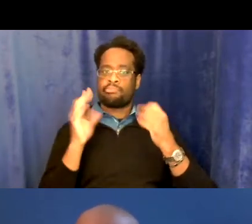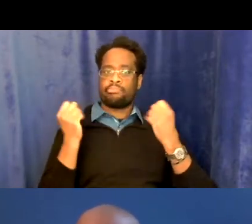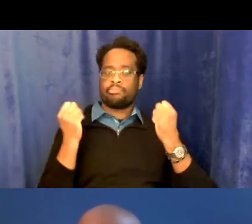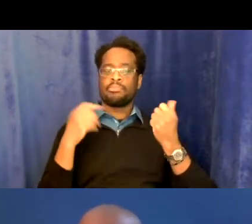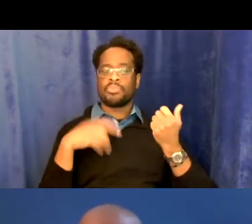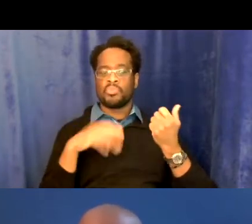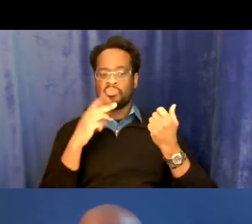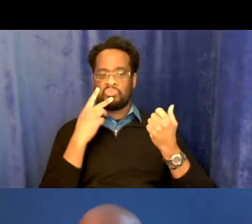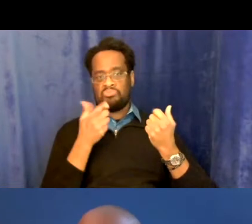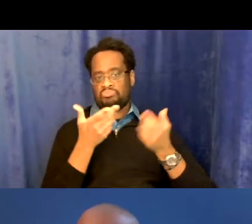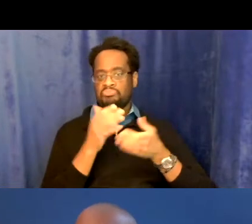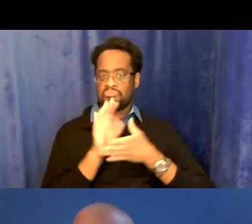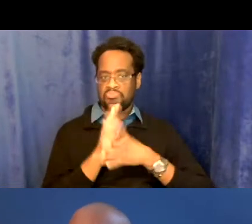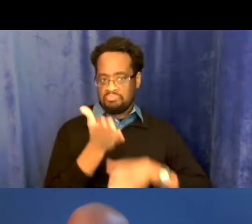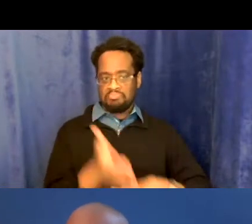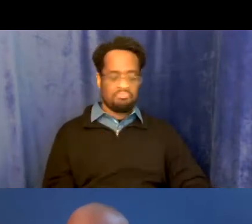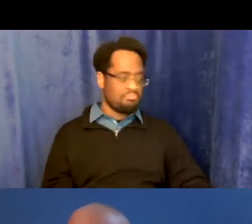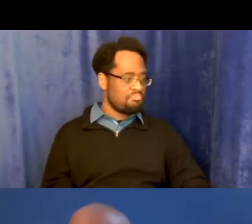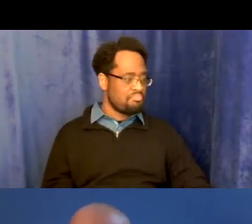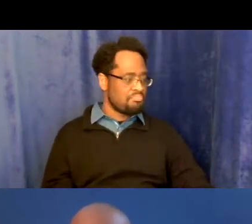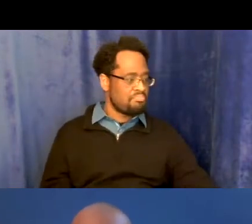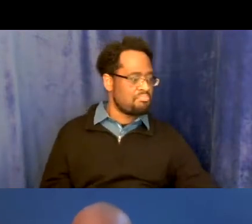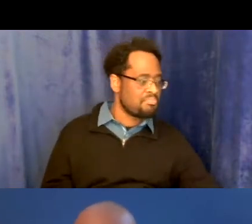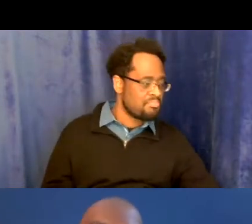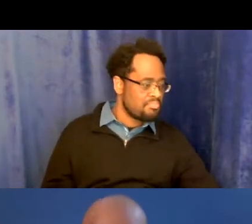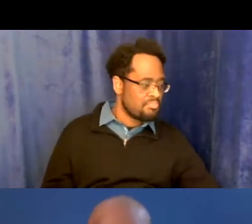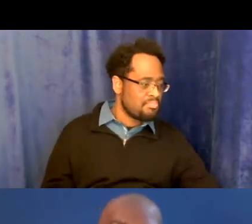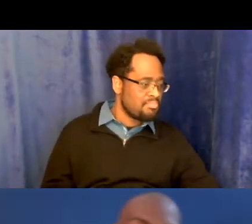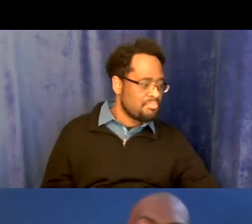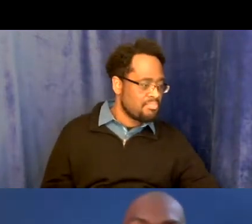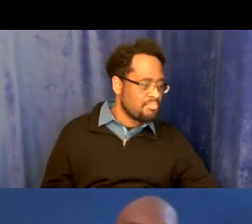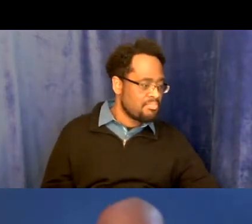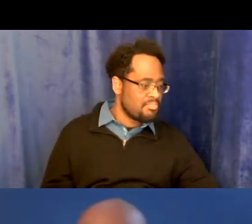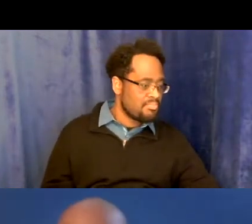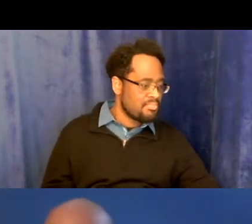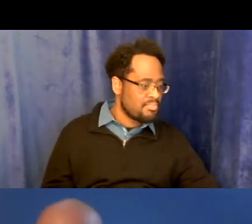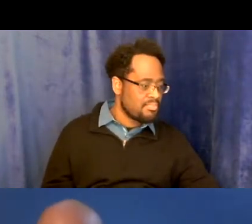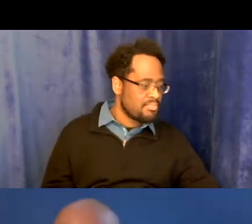and their signs and um as you will be able to see here (go ahead and play this video)